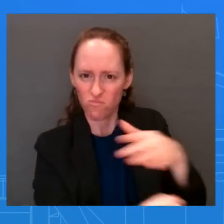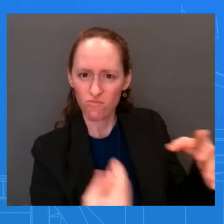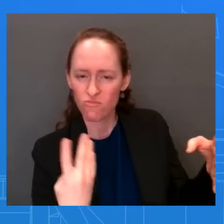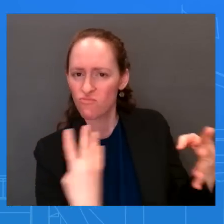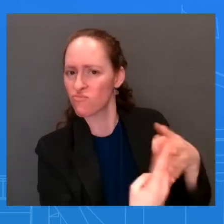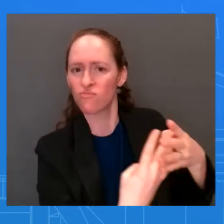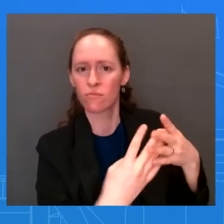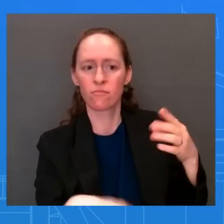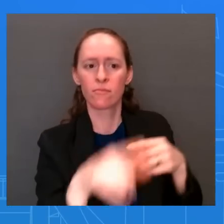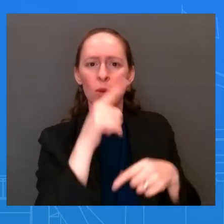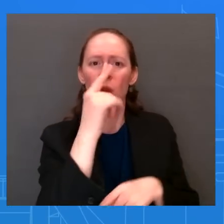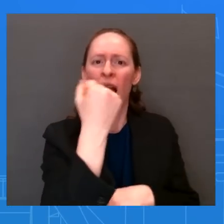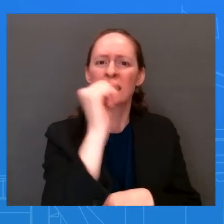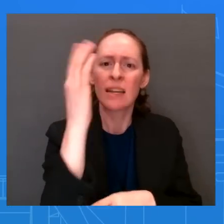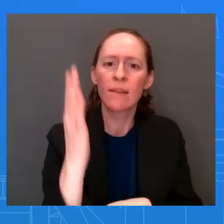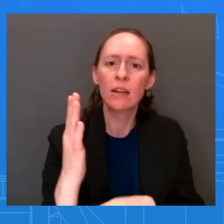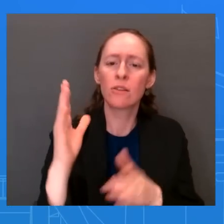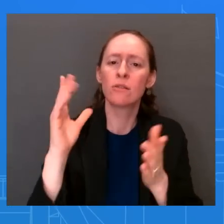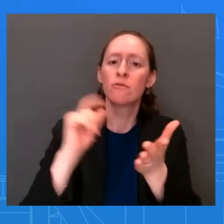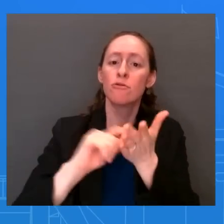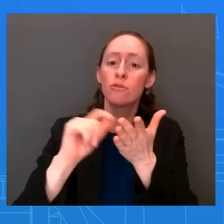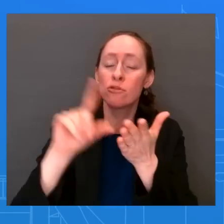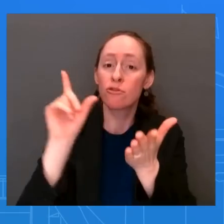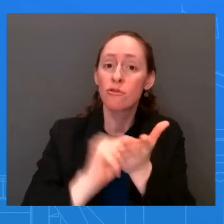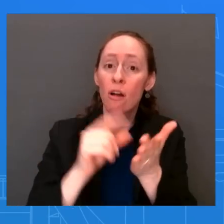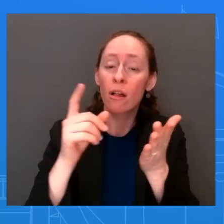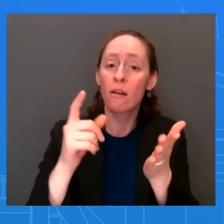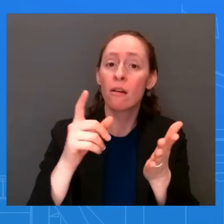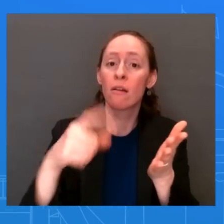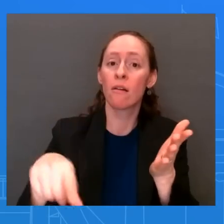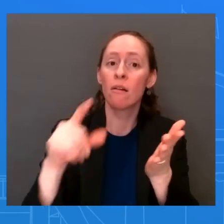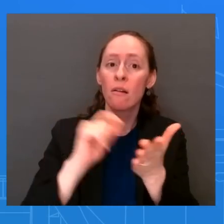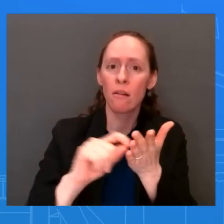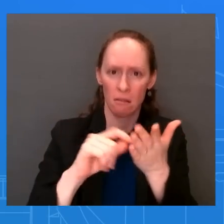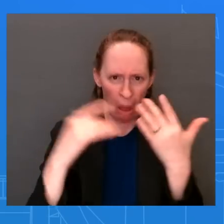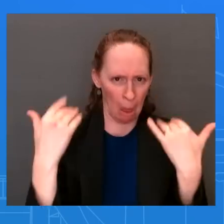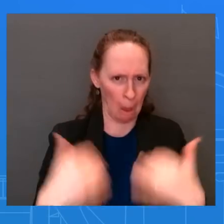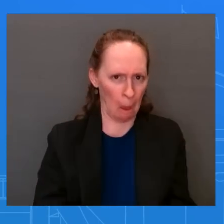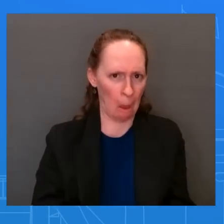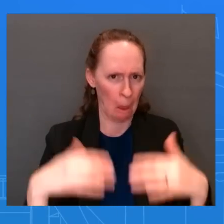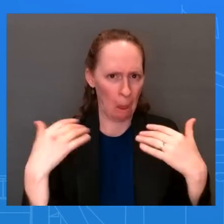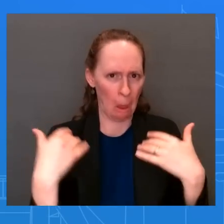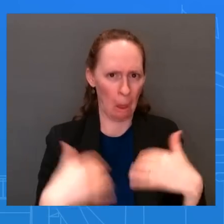These politically motivated trials are just the latest examples of the regime's effort